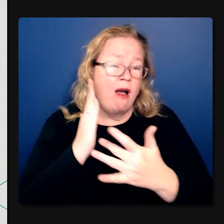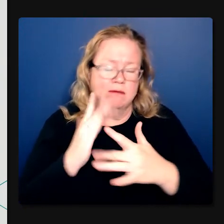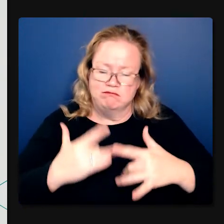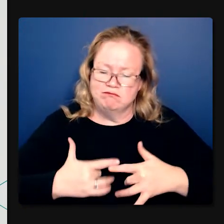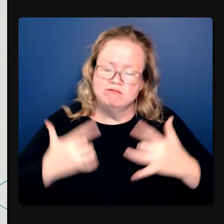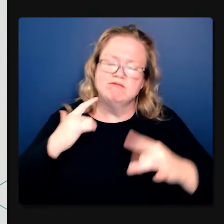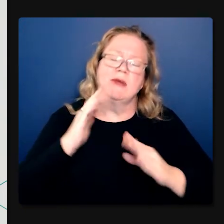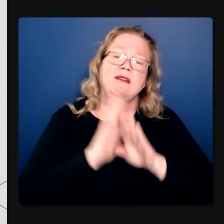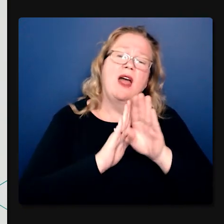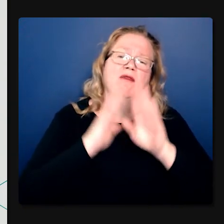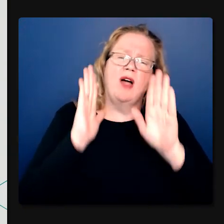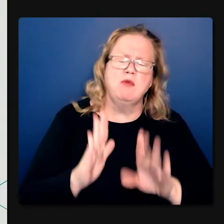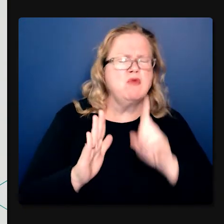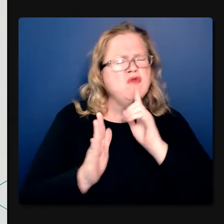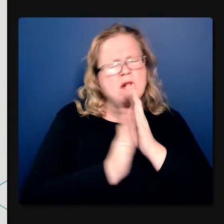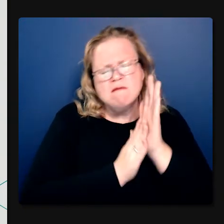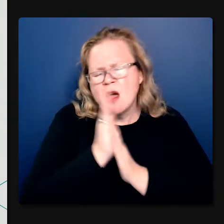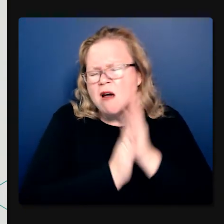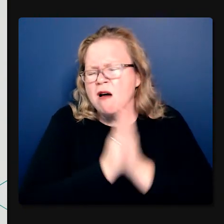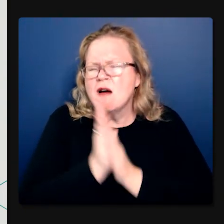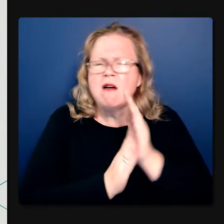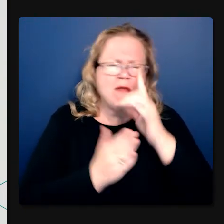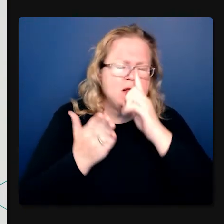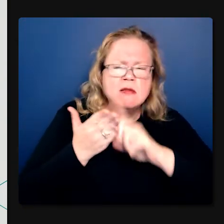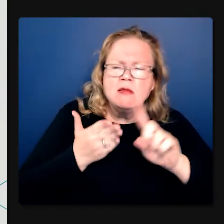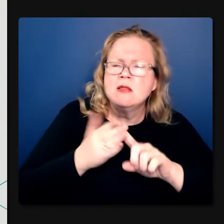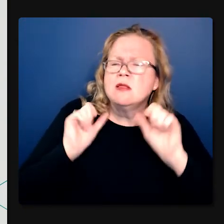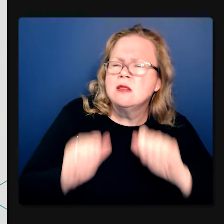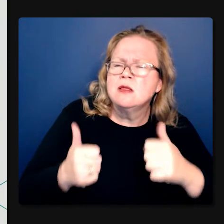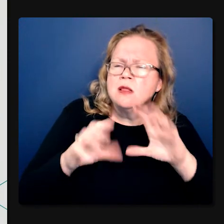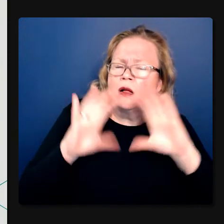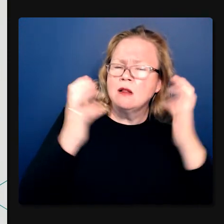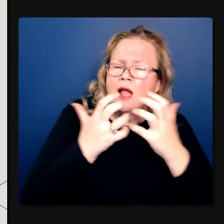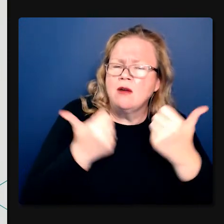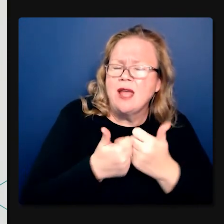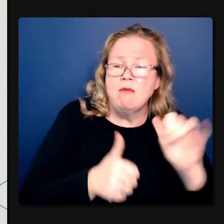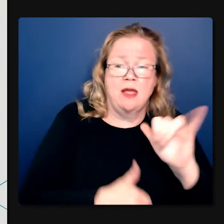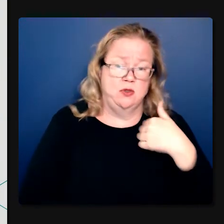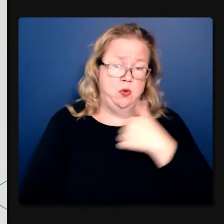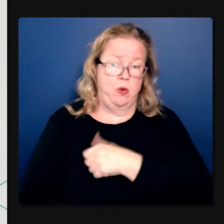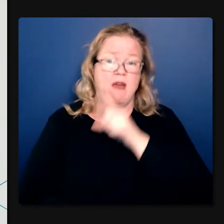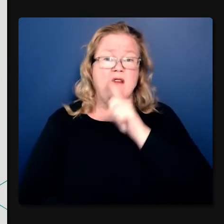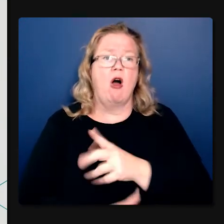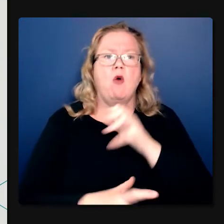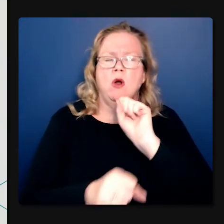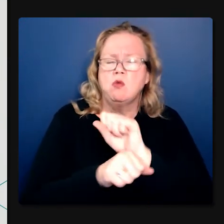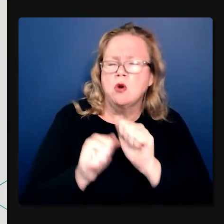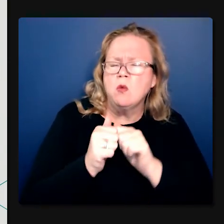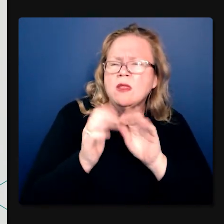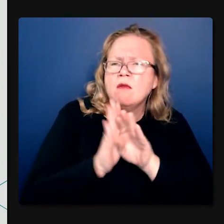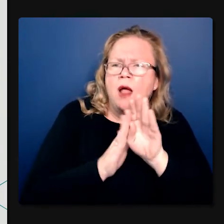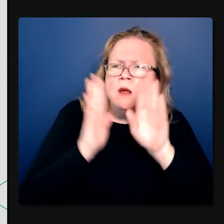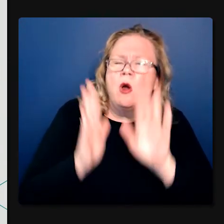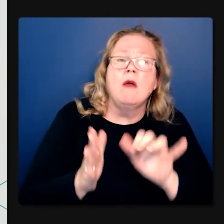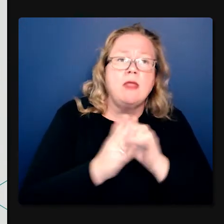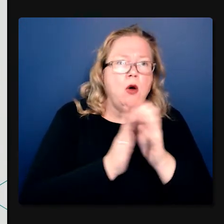We're excited to find developers that are just as passionate about exploring the potential cloud gaming as we are. And we want to work with developers that are excited